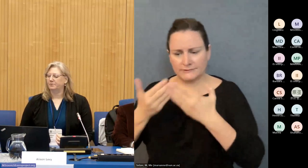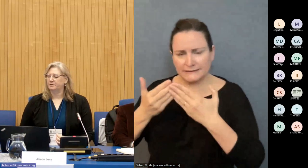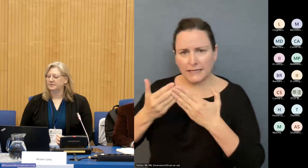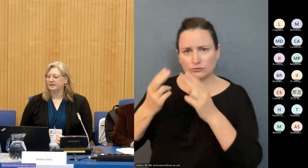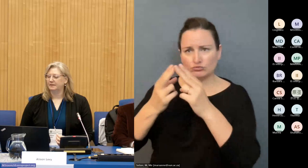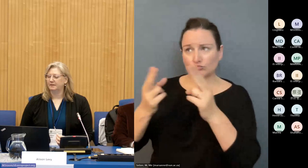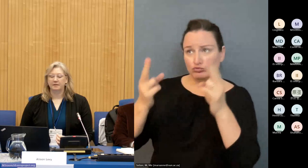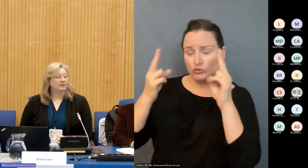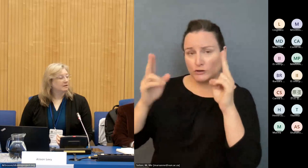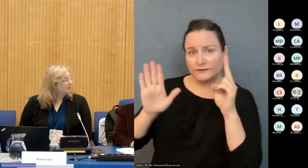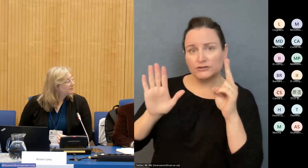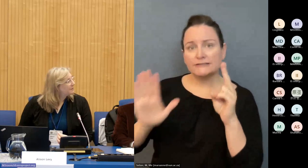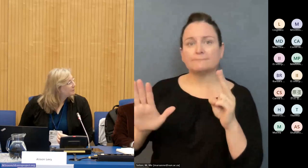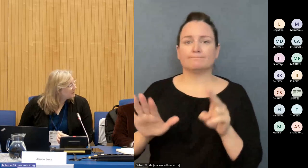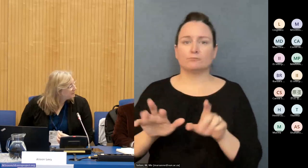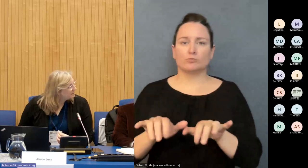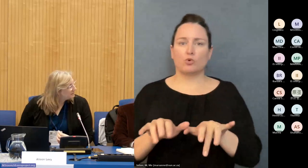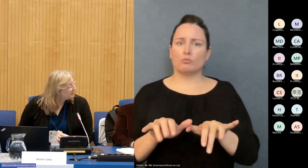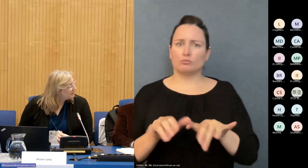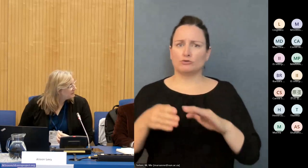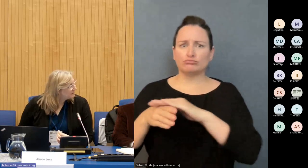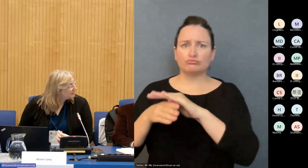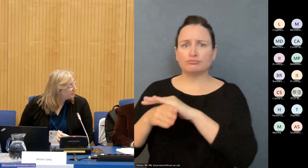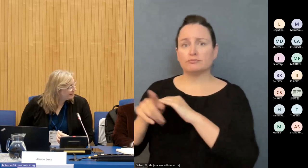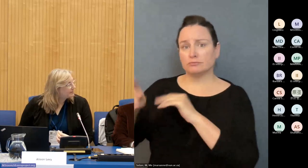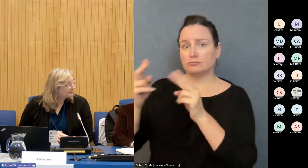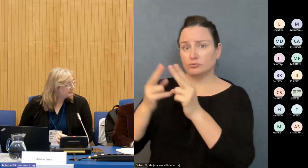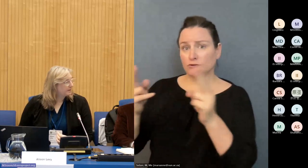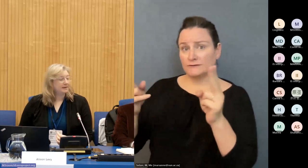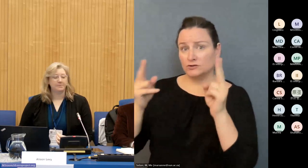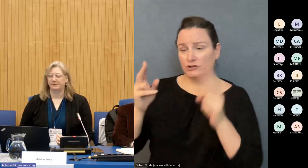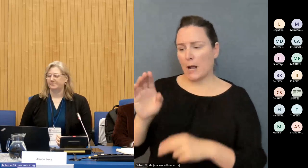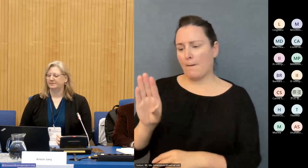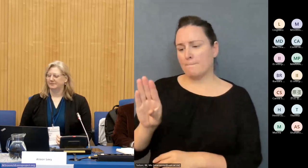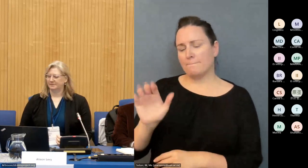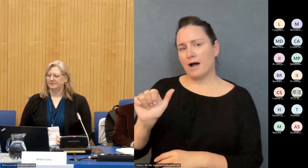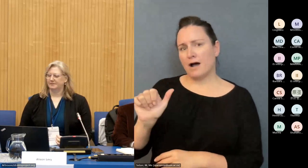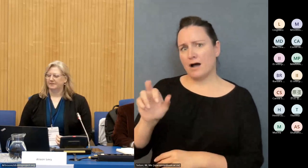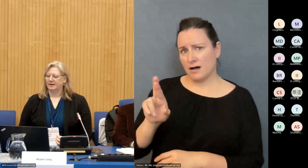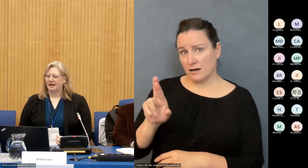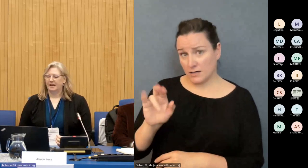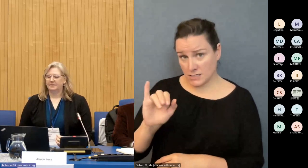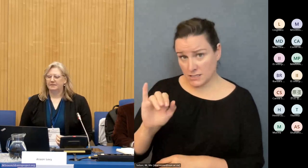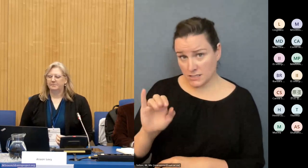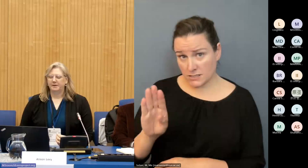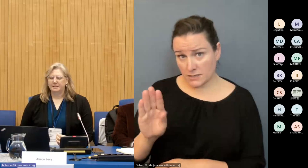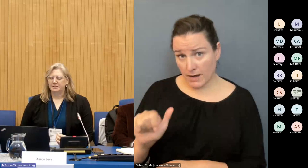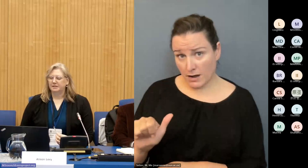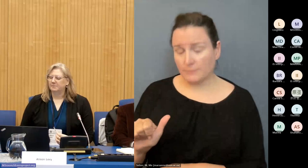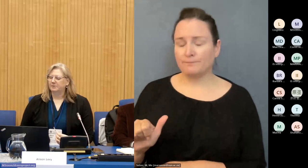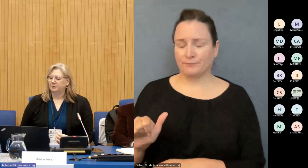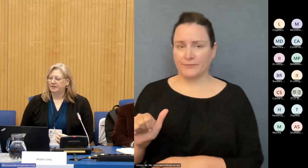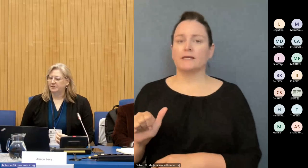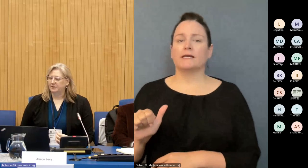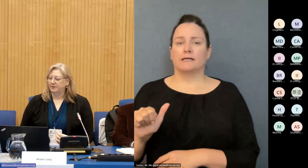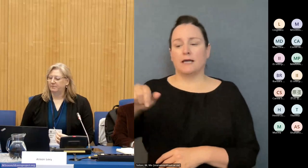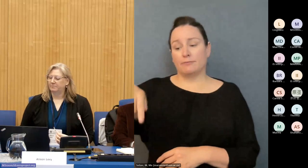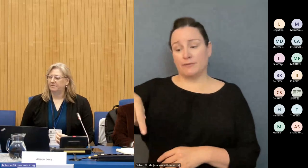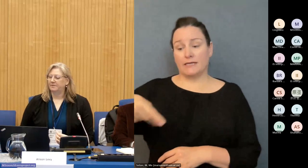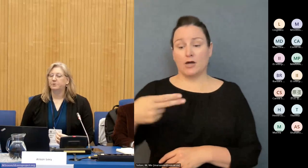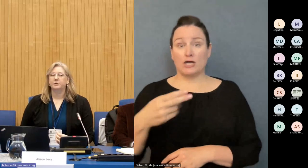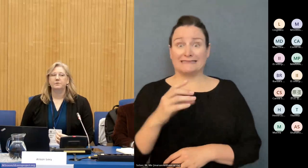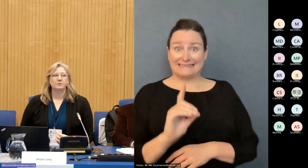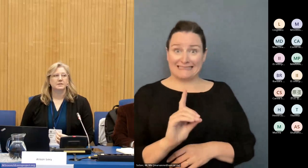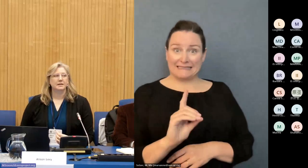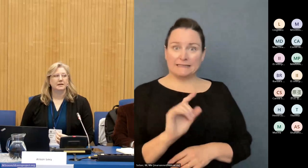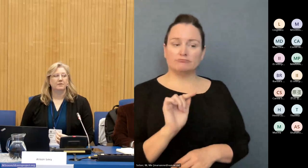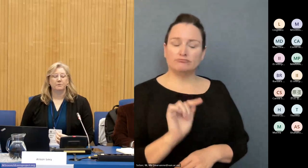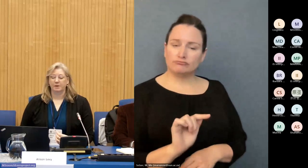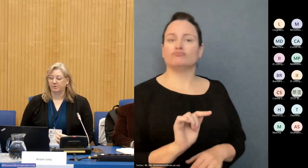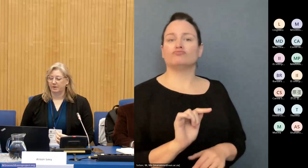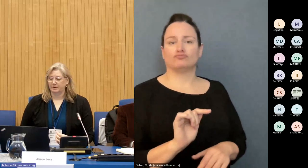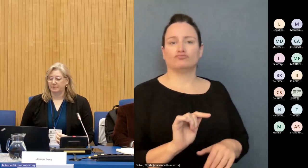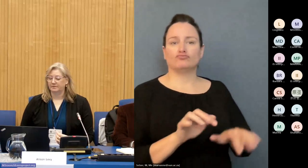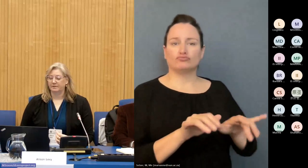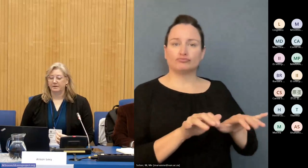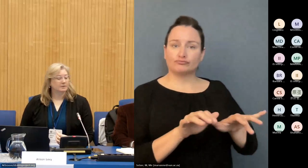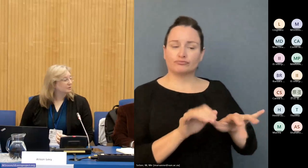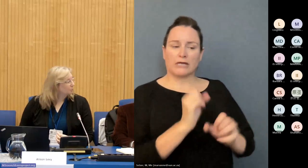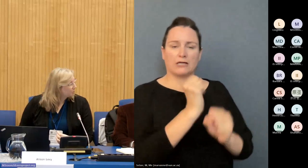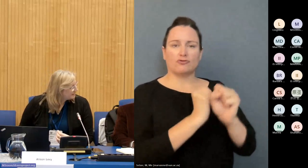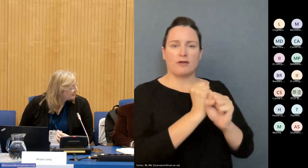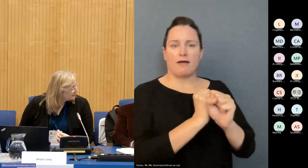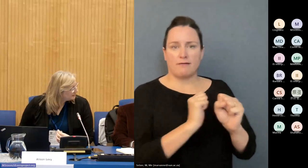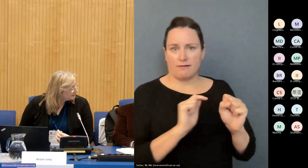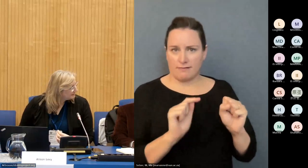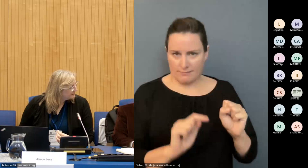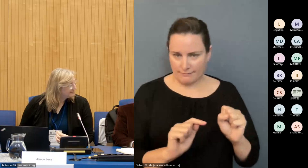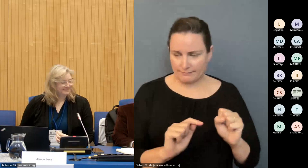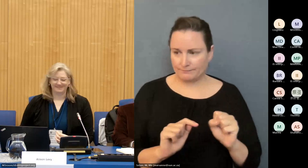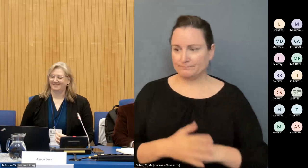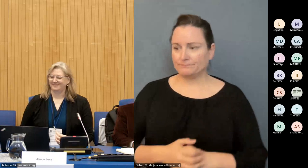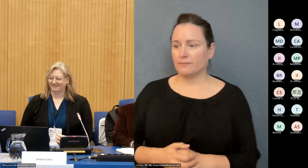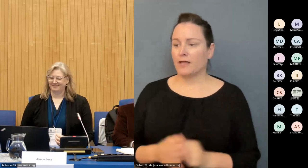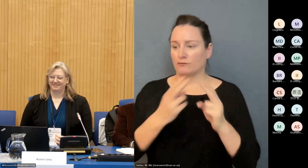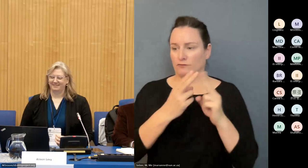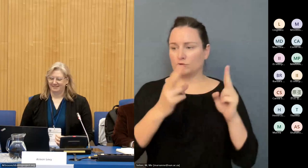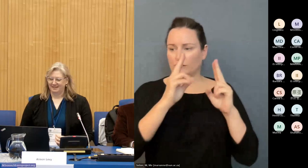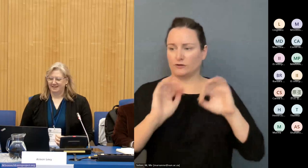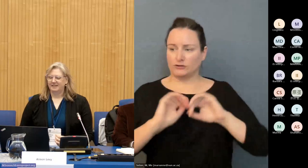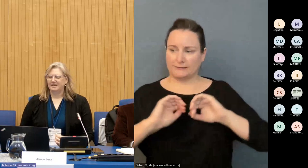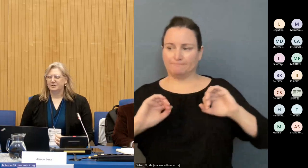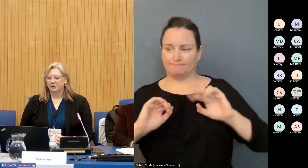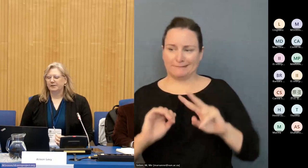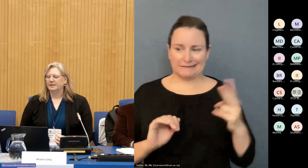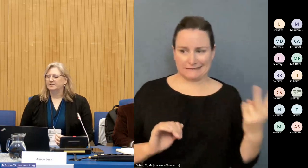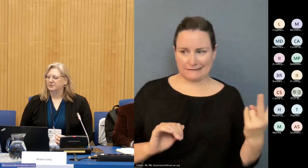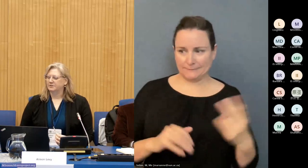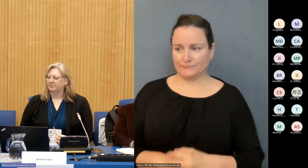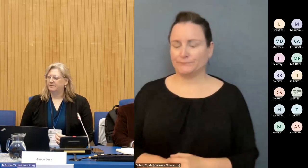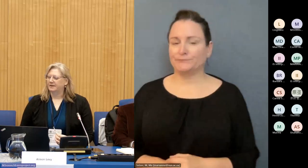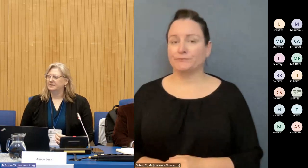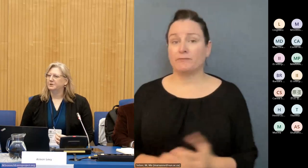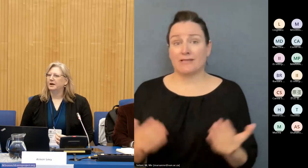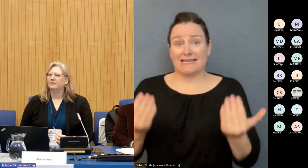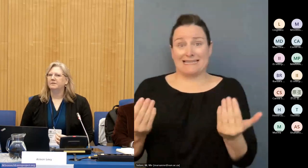University of (unknown term) And a PhD in computer engineering. He is an associate Professor,